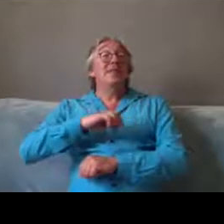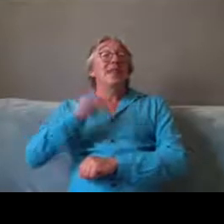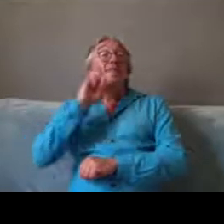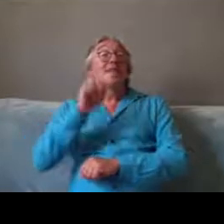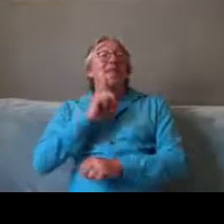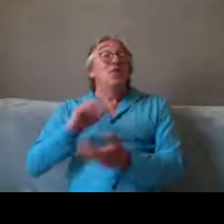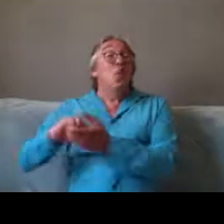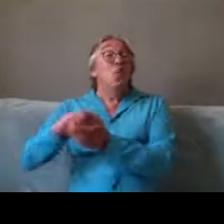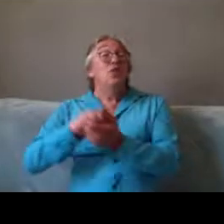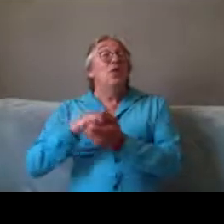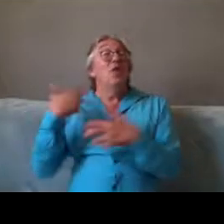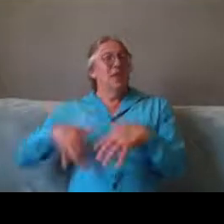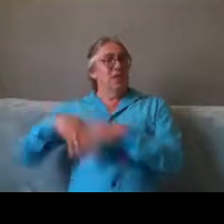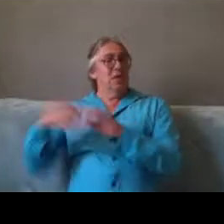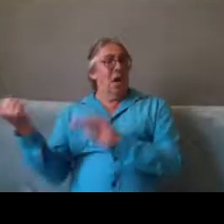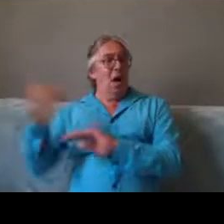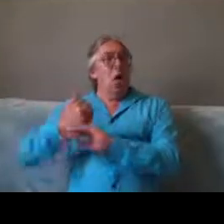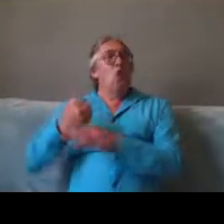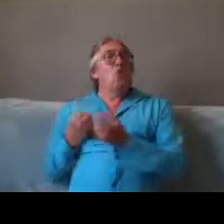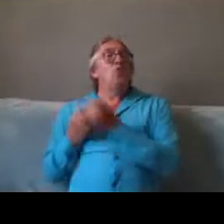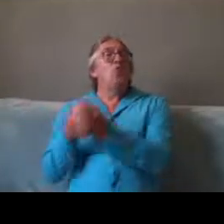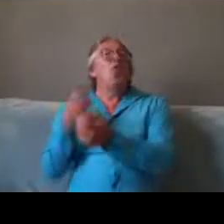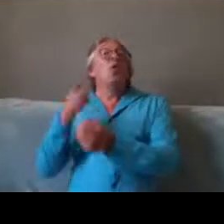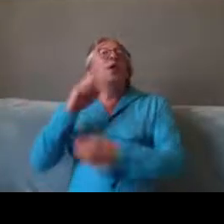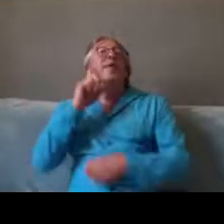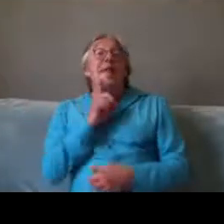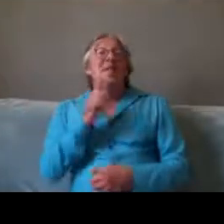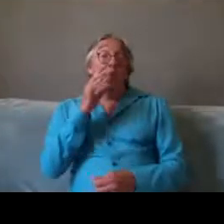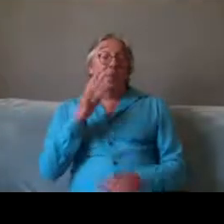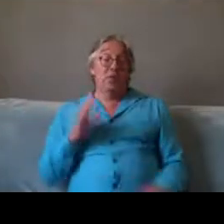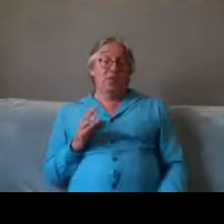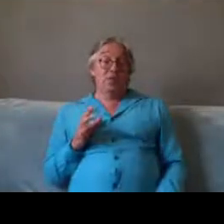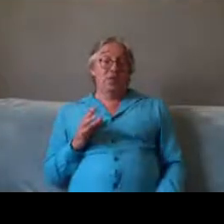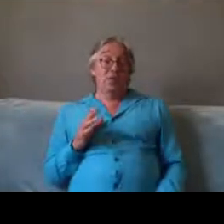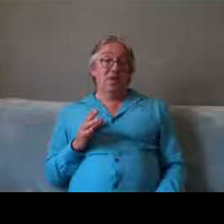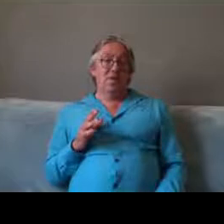And now with this future things that will come